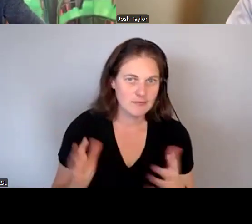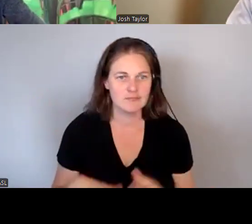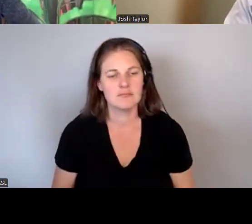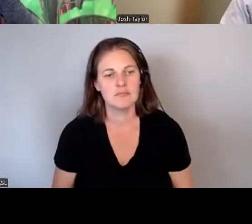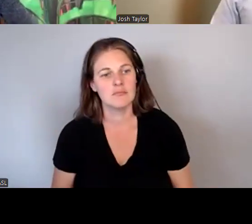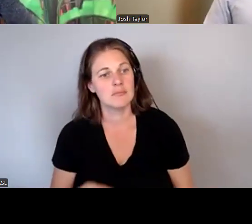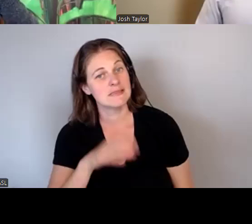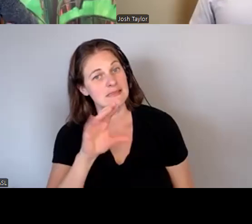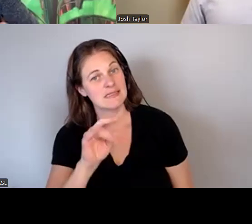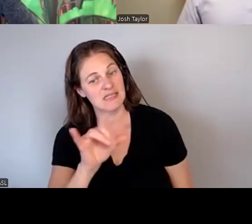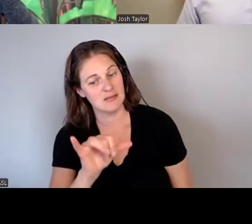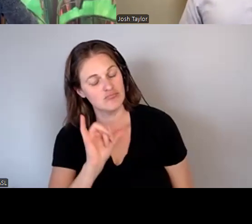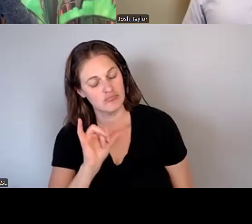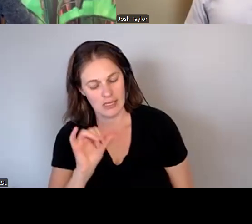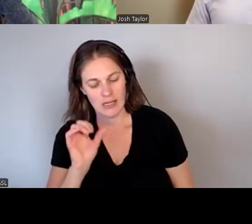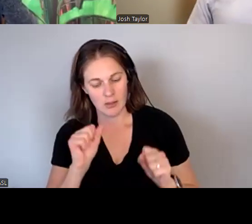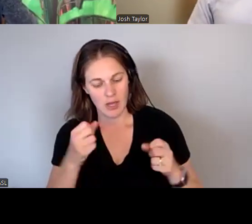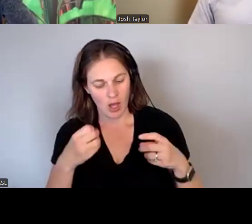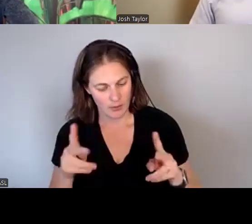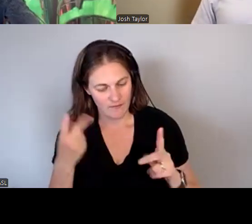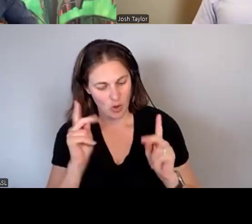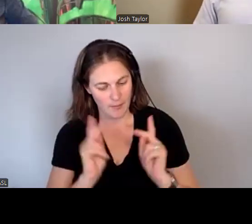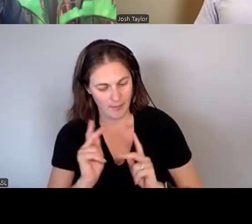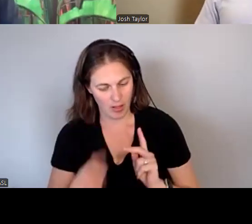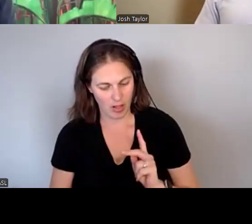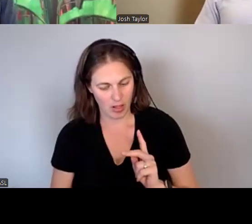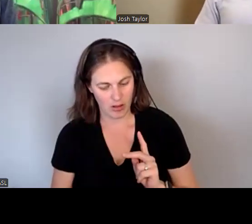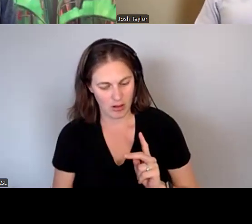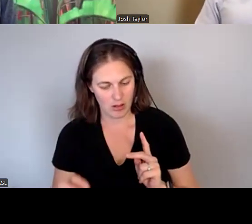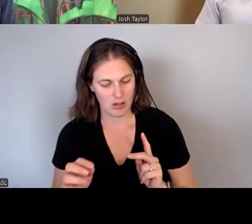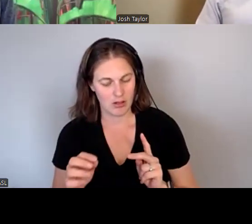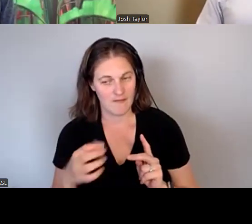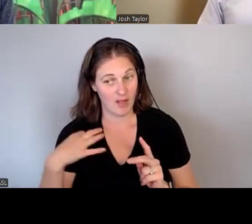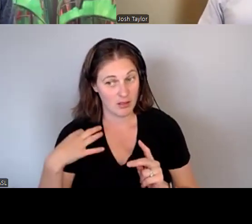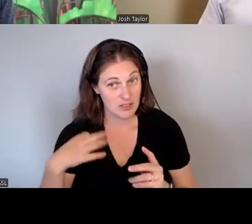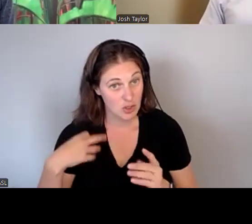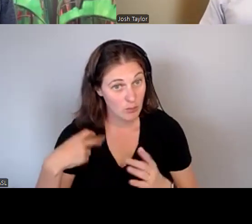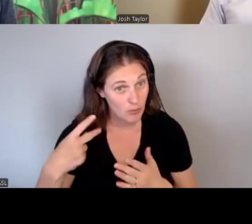an opportunity for people to, maybe it's a volunteer program that's, like, a volunteer internship,